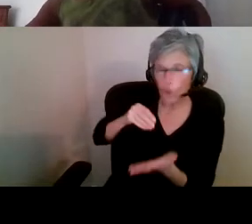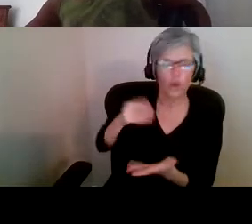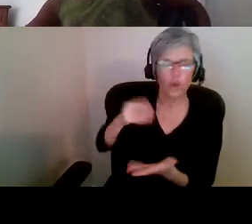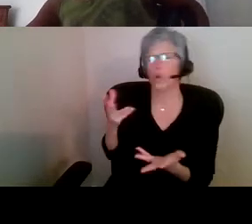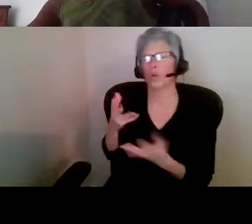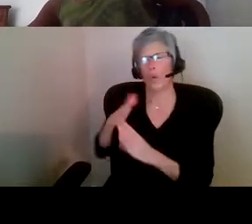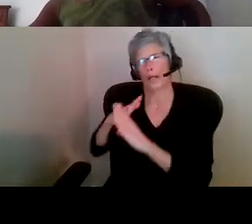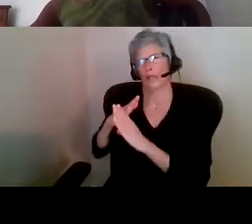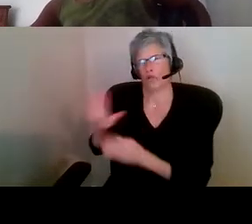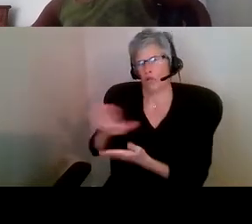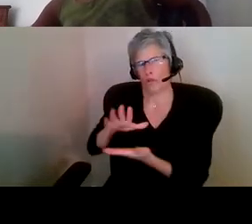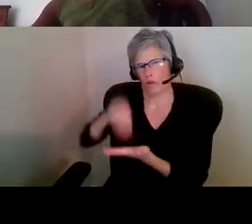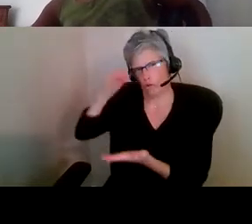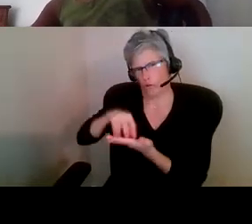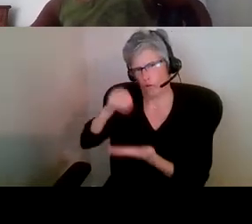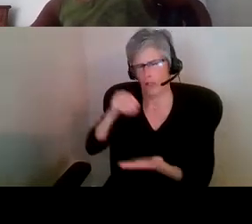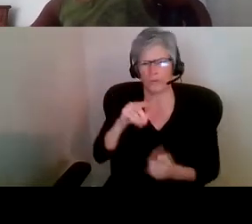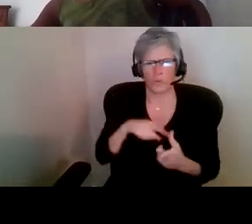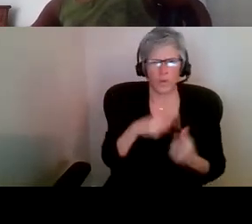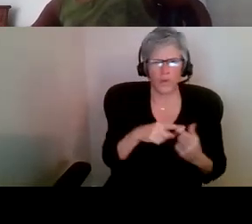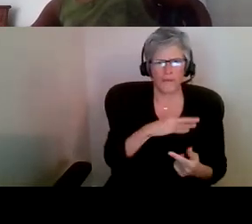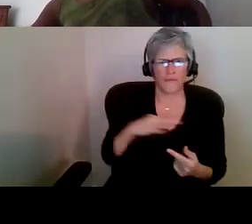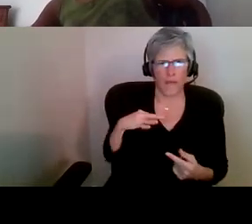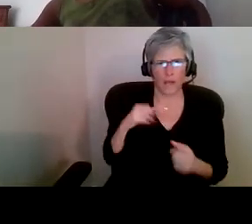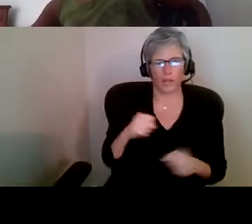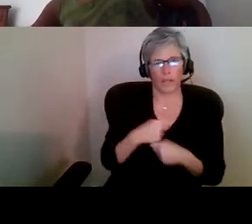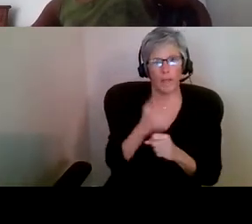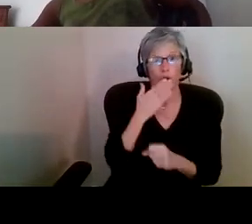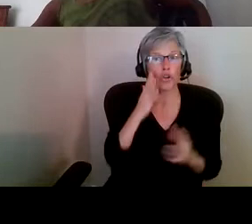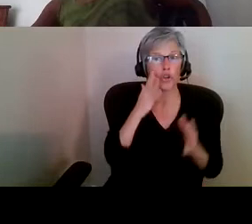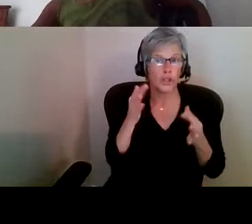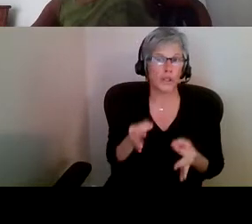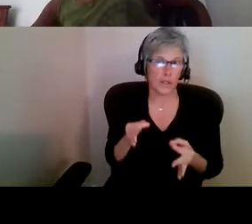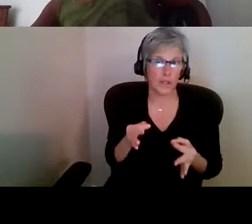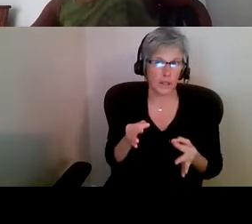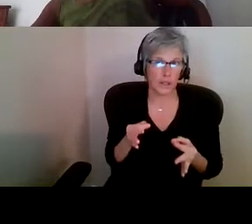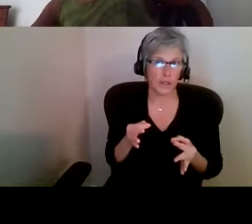faculty can make good decisions about continuing to enhance their teaching.